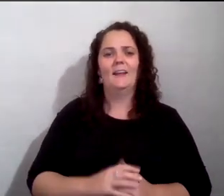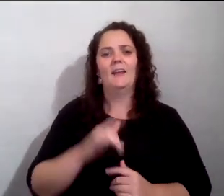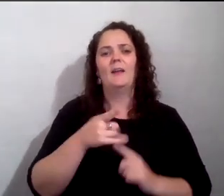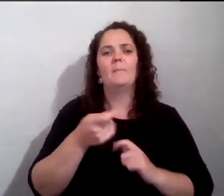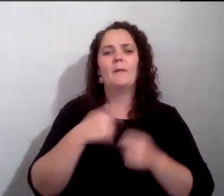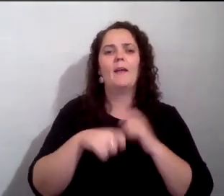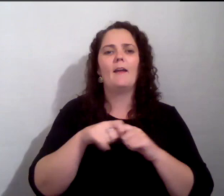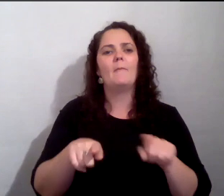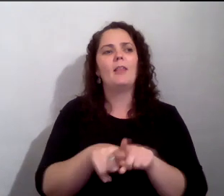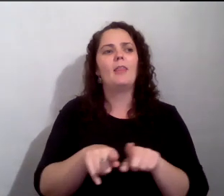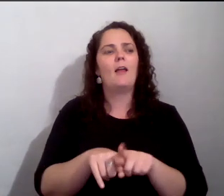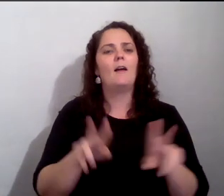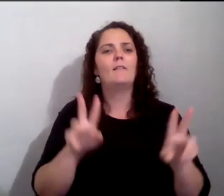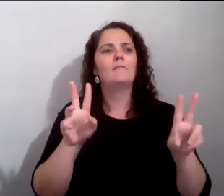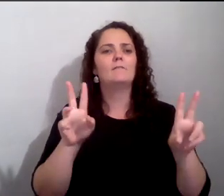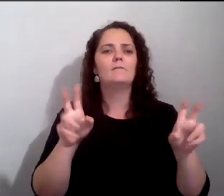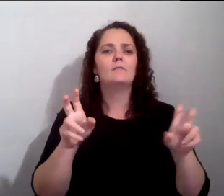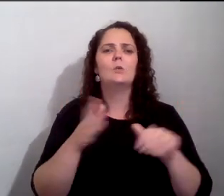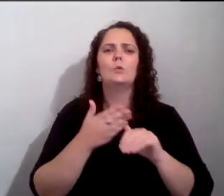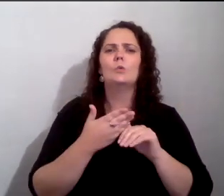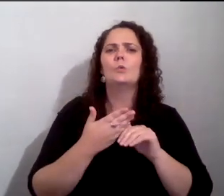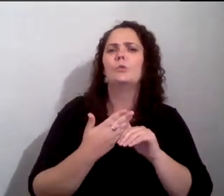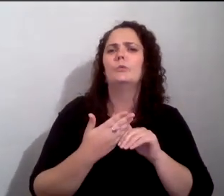a kind of new subject within